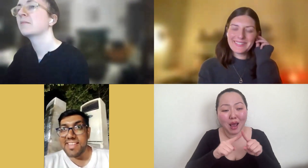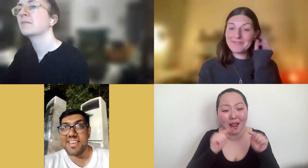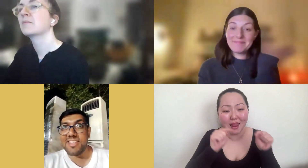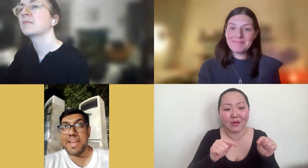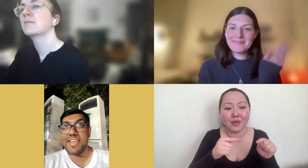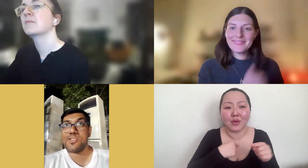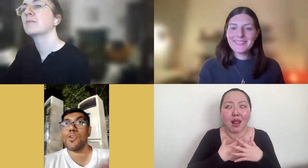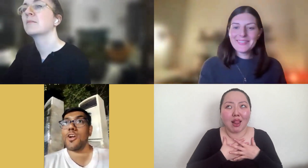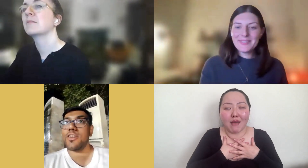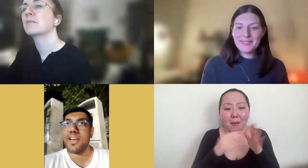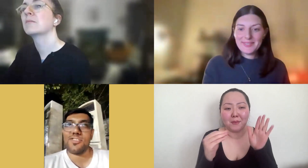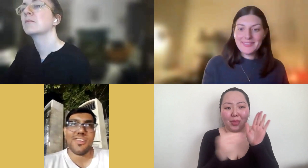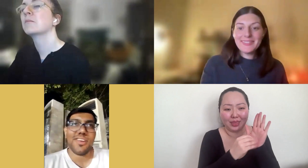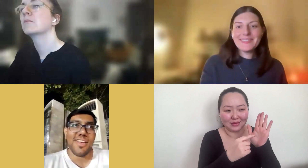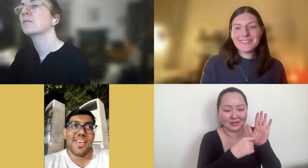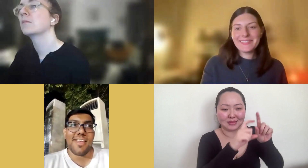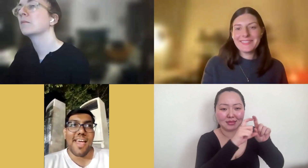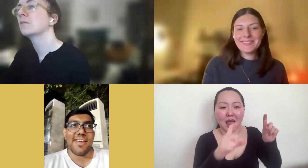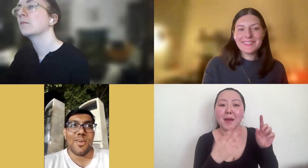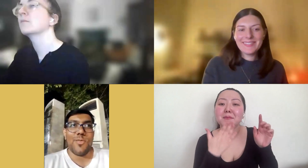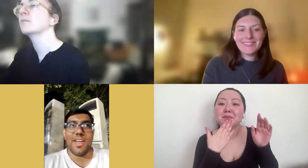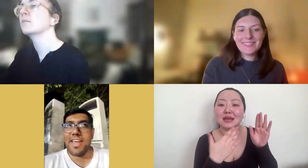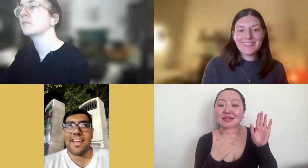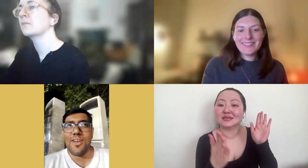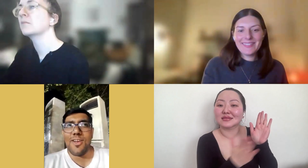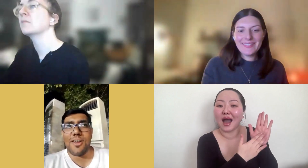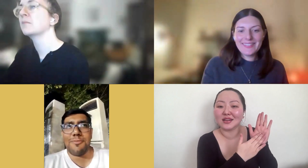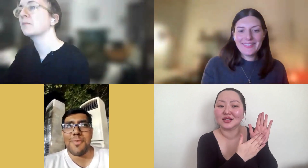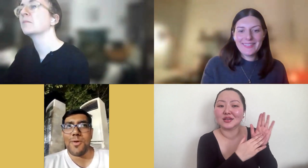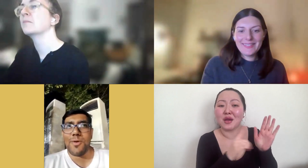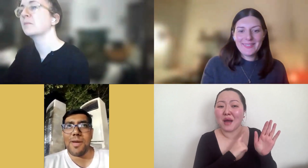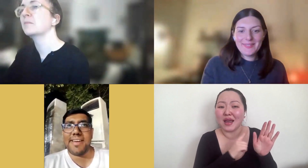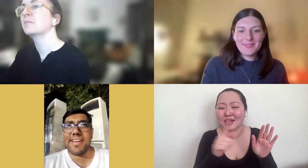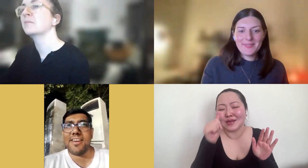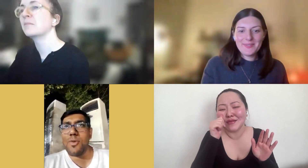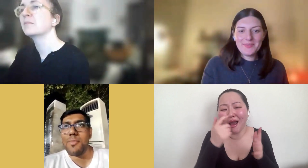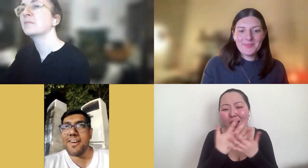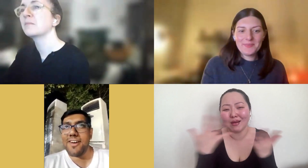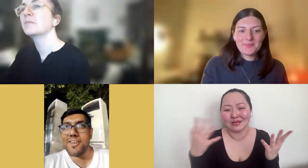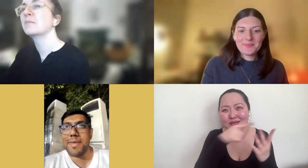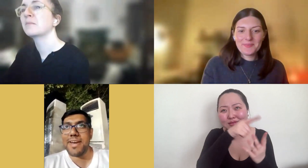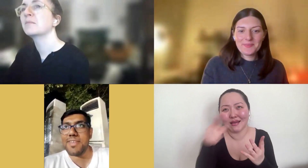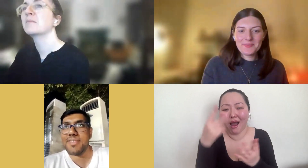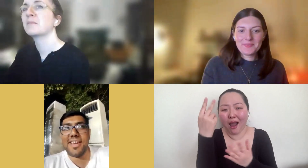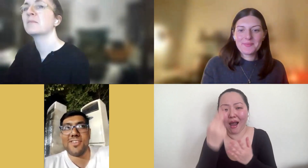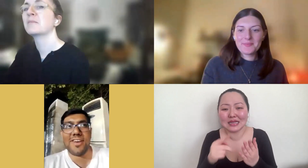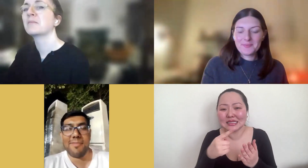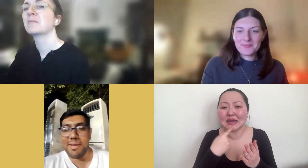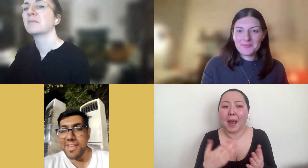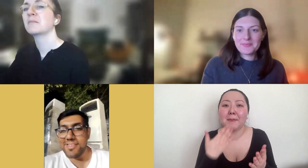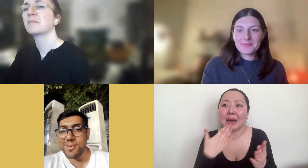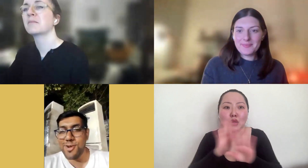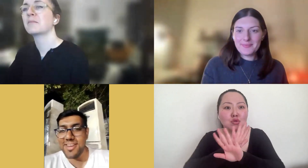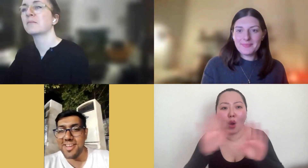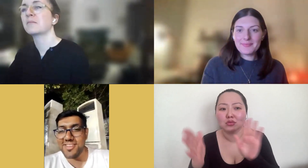sign "Please do not touch." A lot of people say Oh, you have made a mistake, it should be "Do not